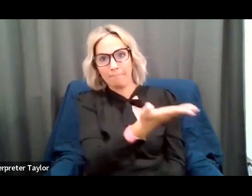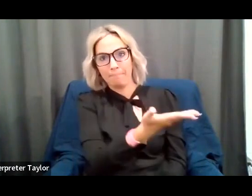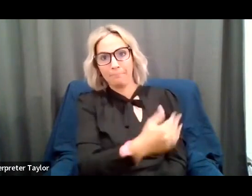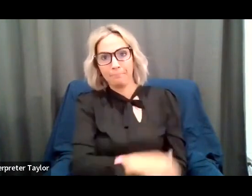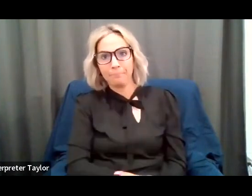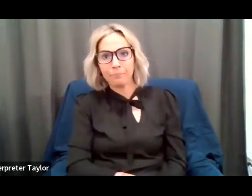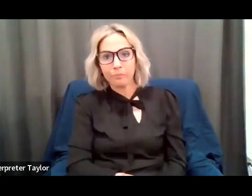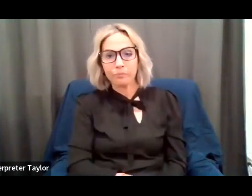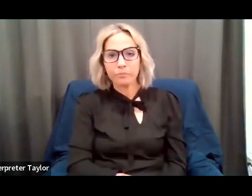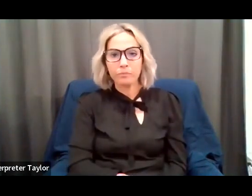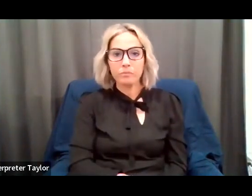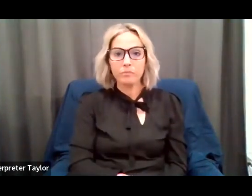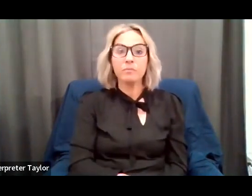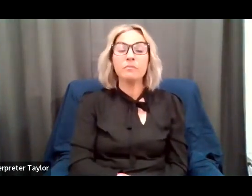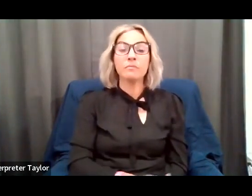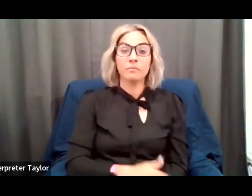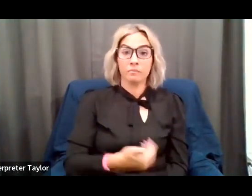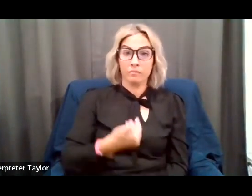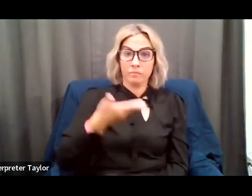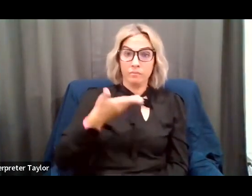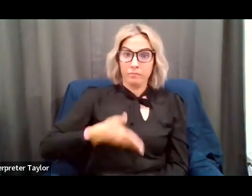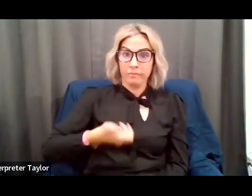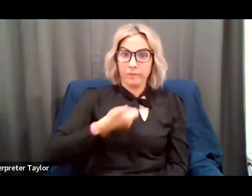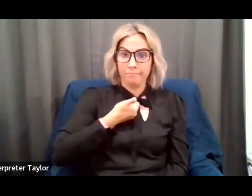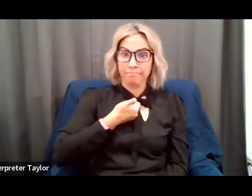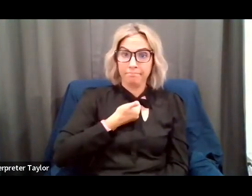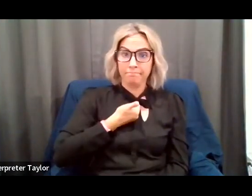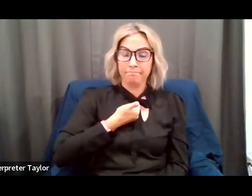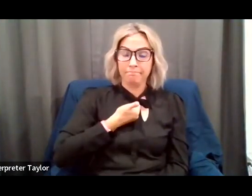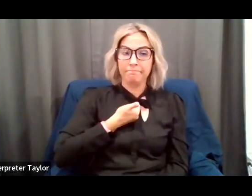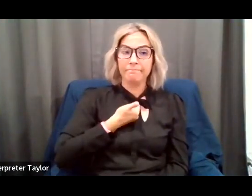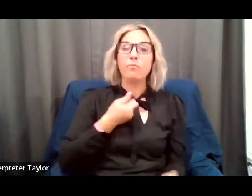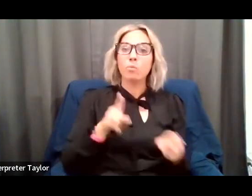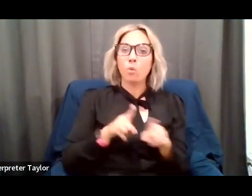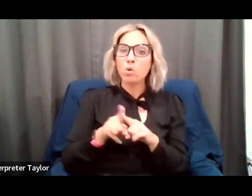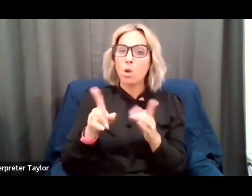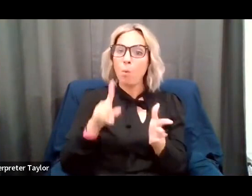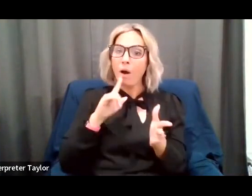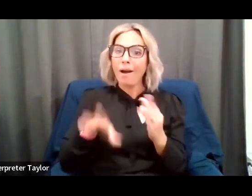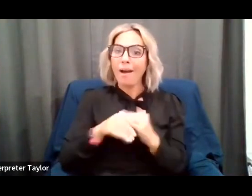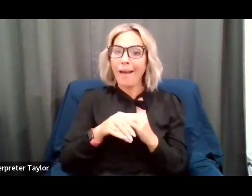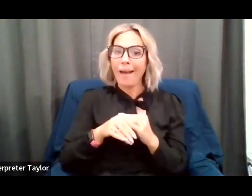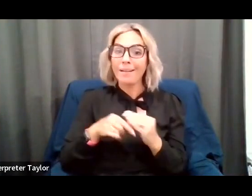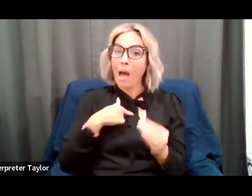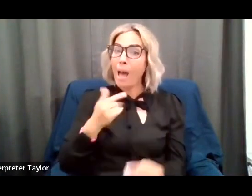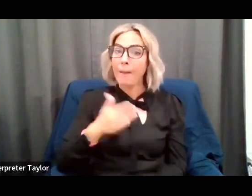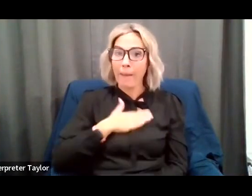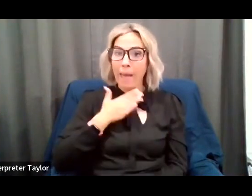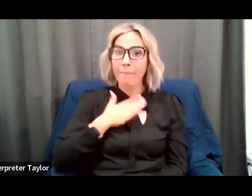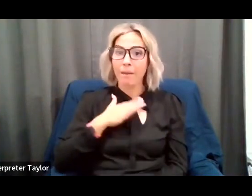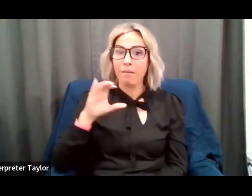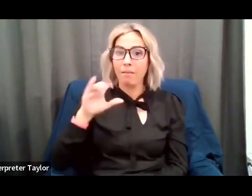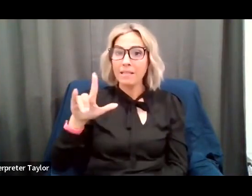I also want to say that I am happy that Classified come forward and